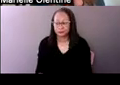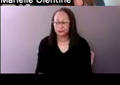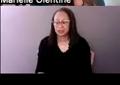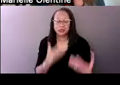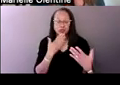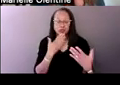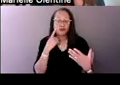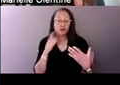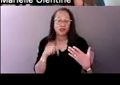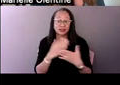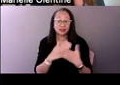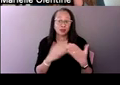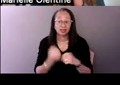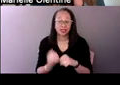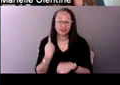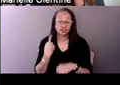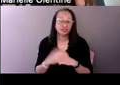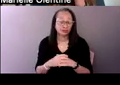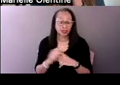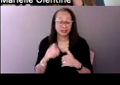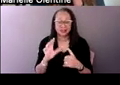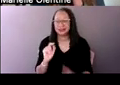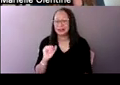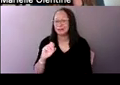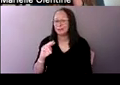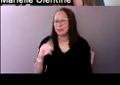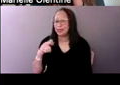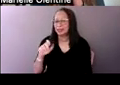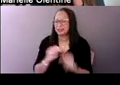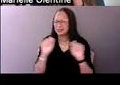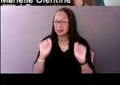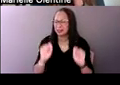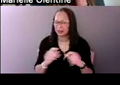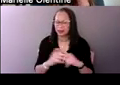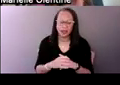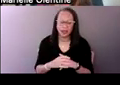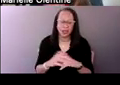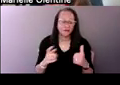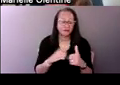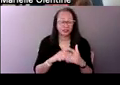happened. I linked to the press kit so they can check out the other screenings if they want. And I'm asking hey, this is an e-mail to a